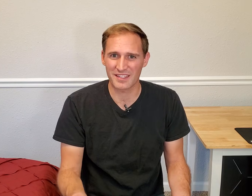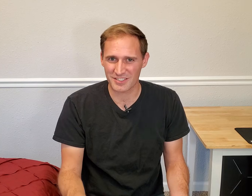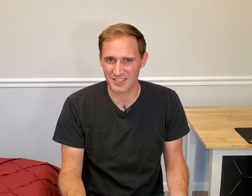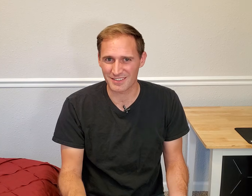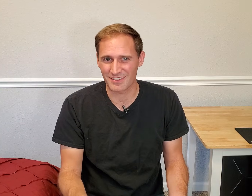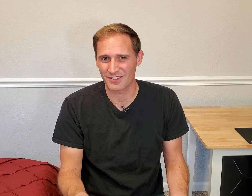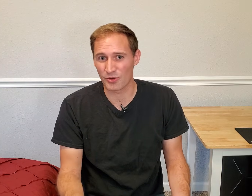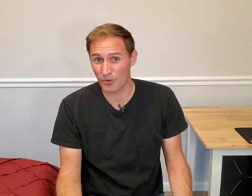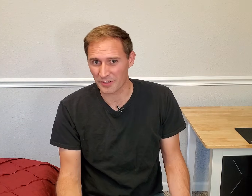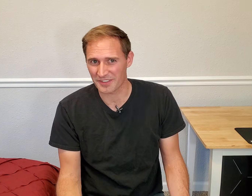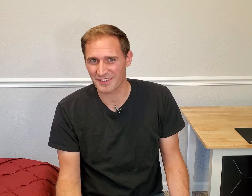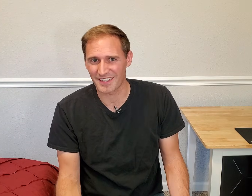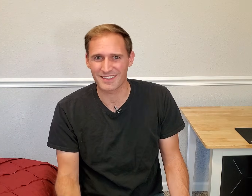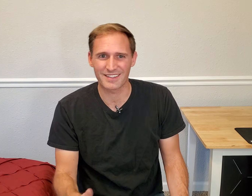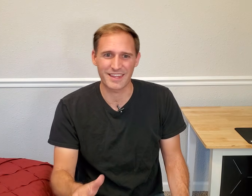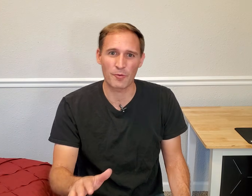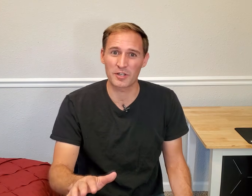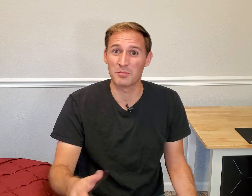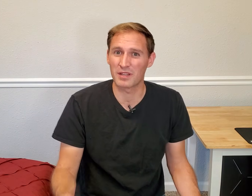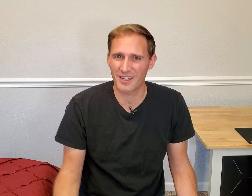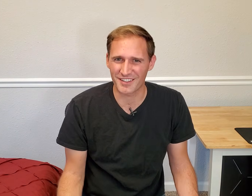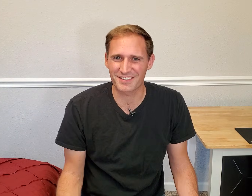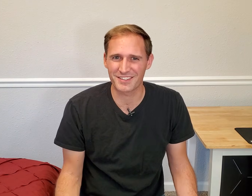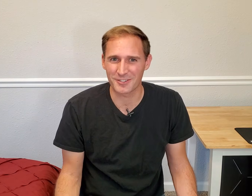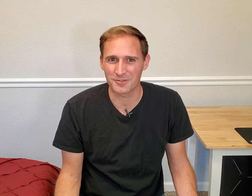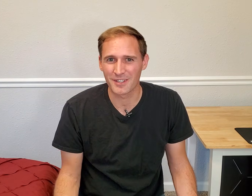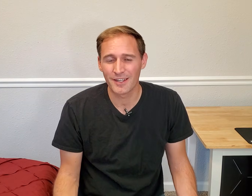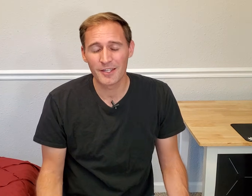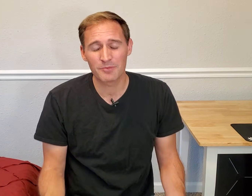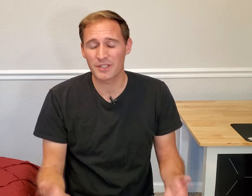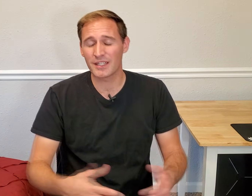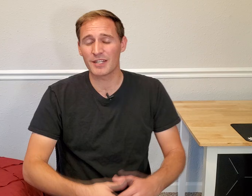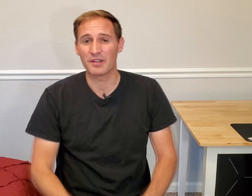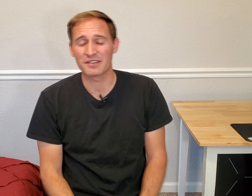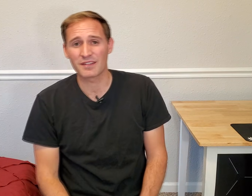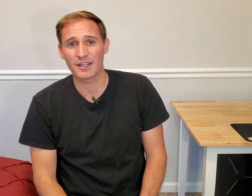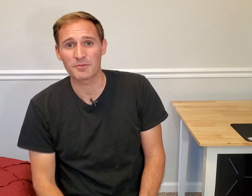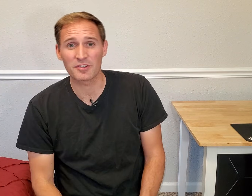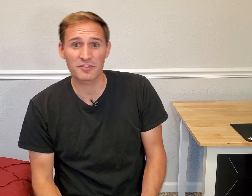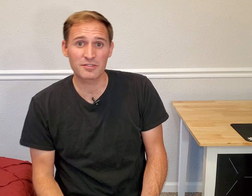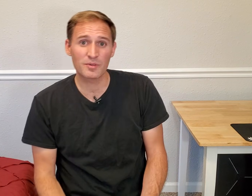possession" yours" like that welcome belongs to you. But anyways so there's